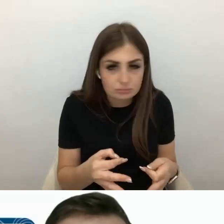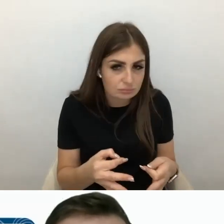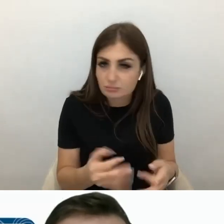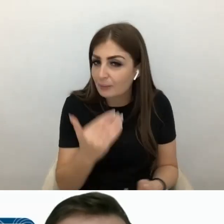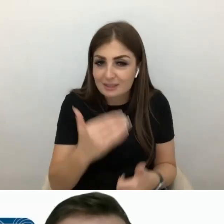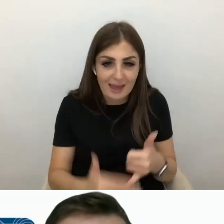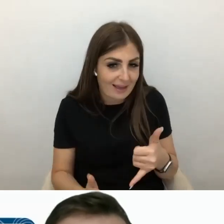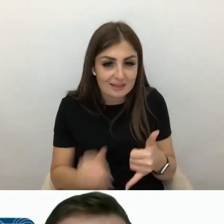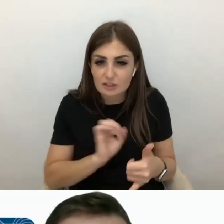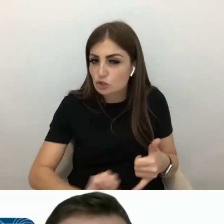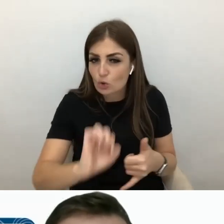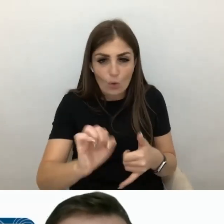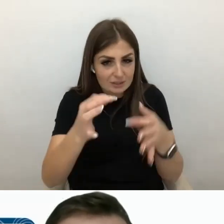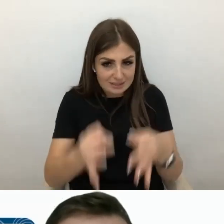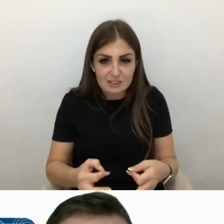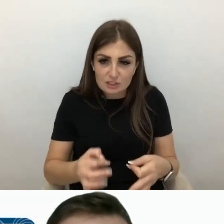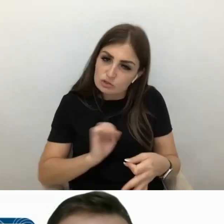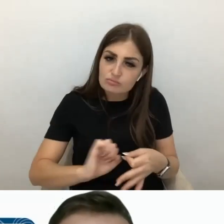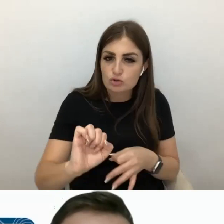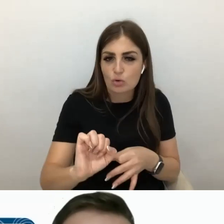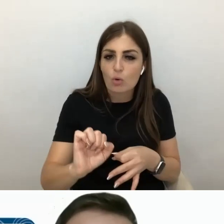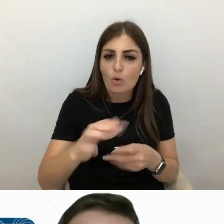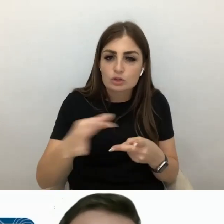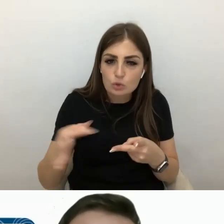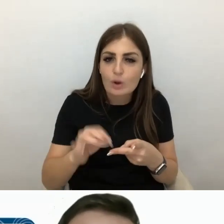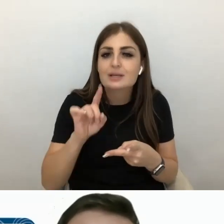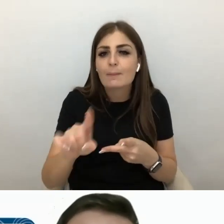Ultimately as Sam said, it's your matter, but to provide a sounding board and guidance